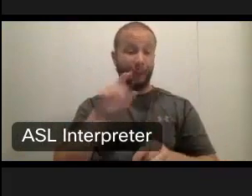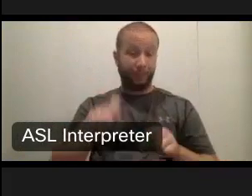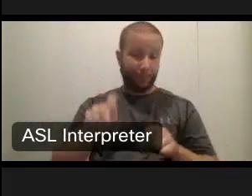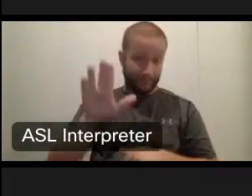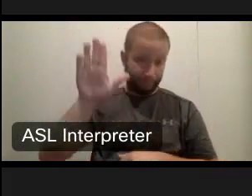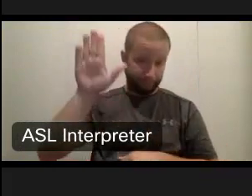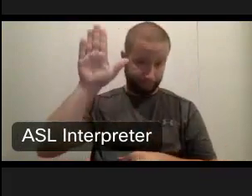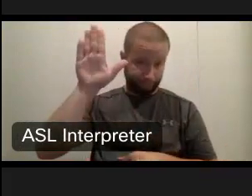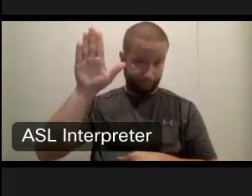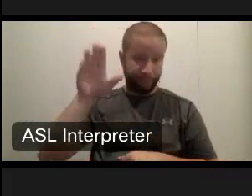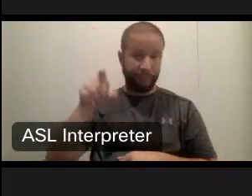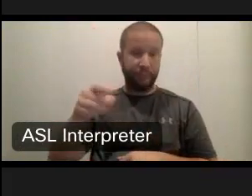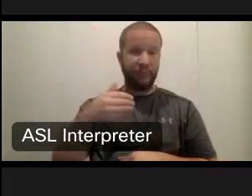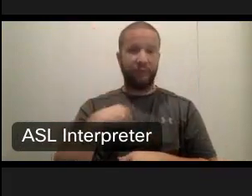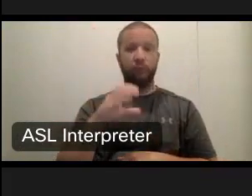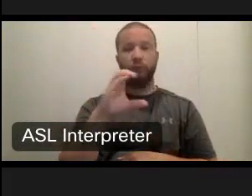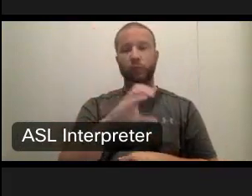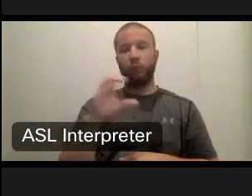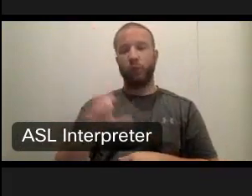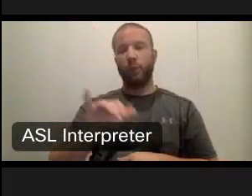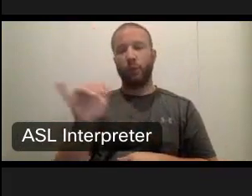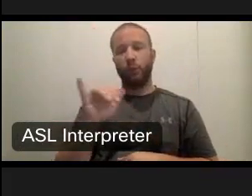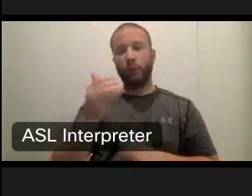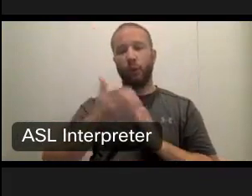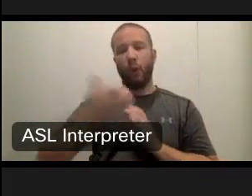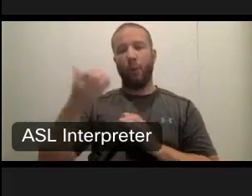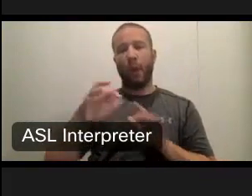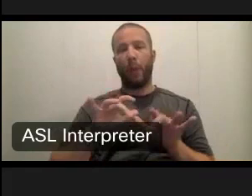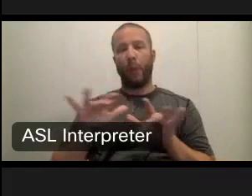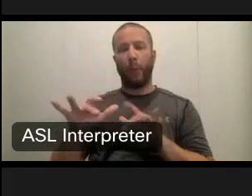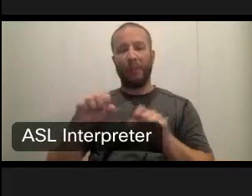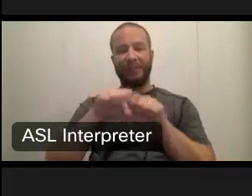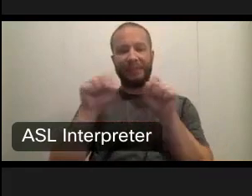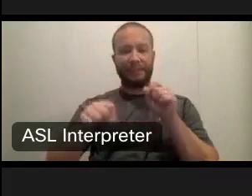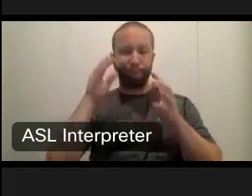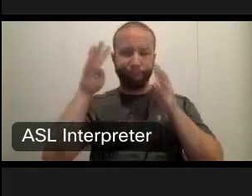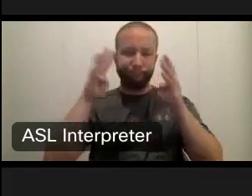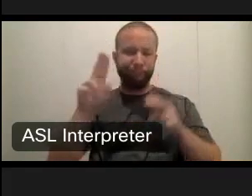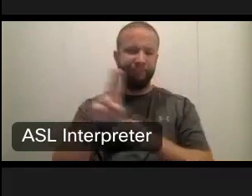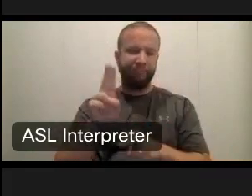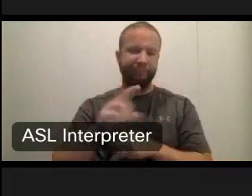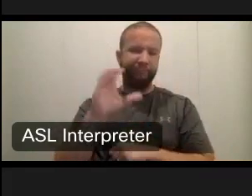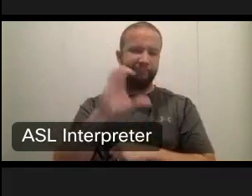those captions WebEx has automatically system generated closed captions available during